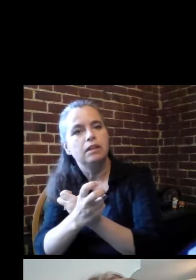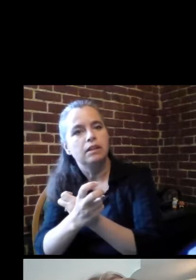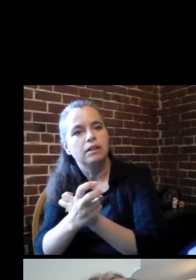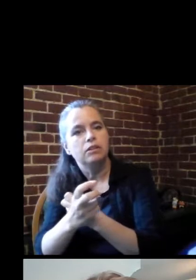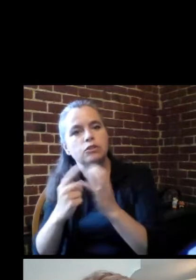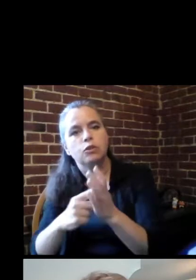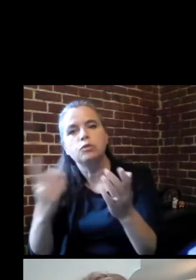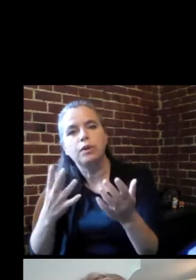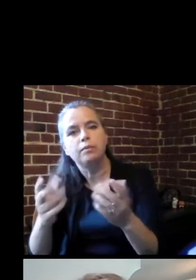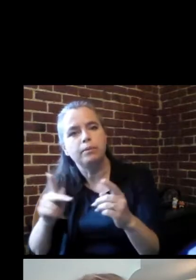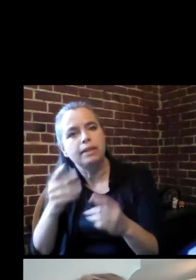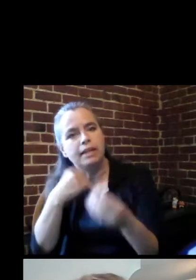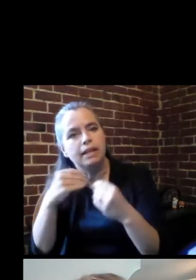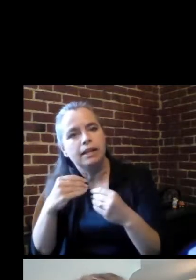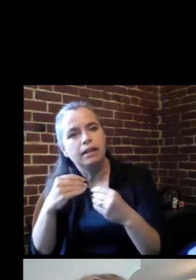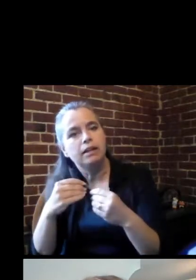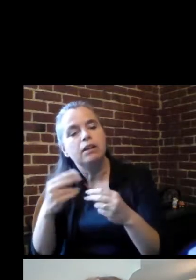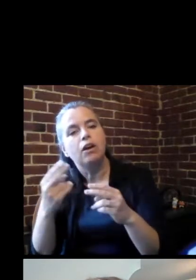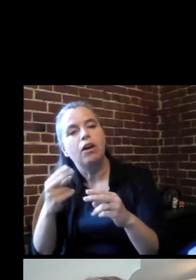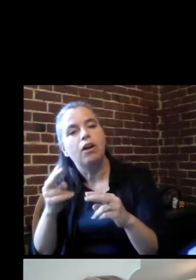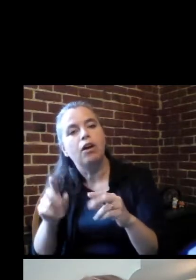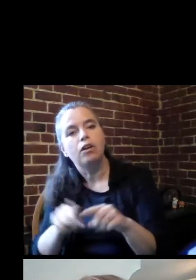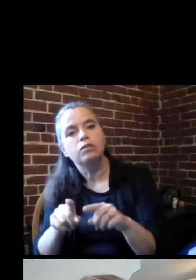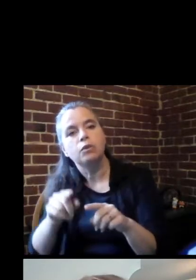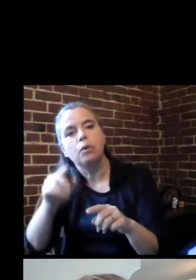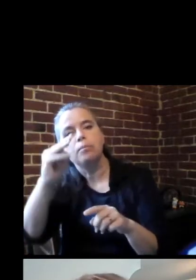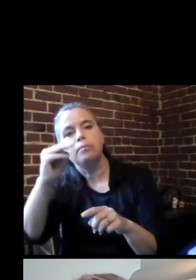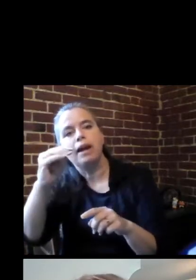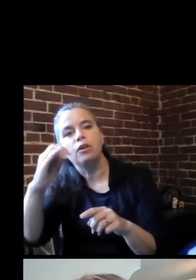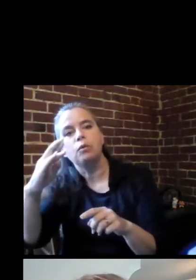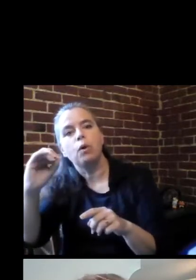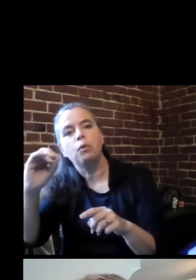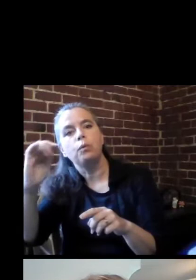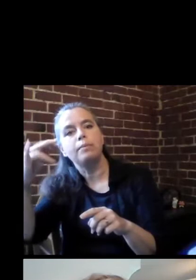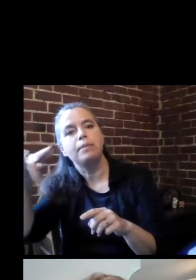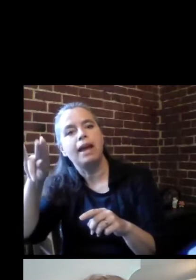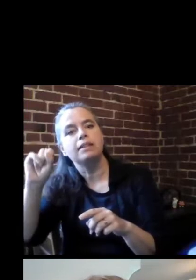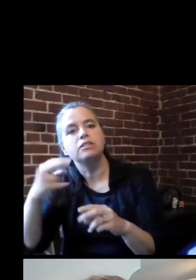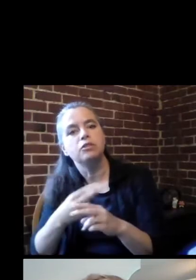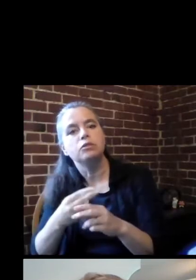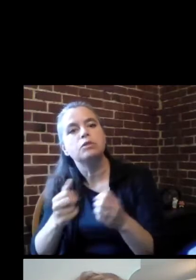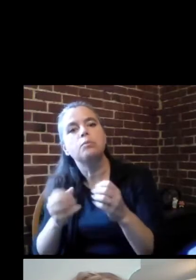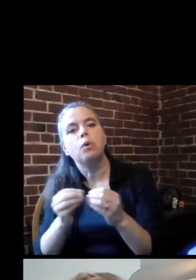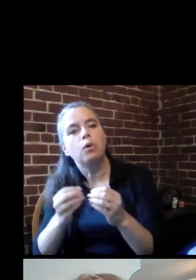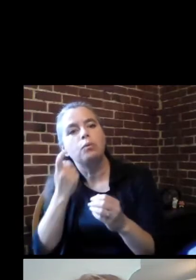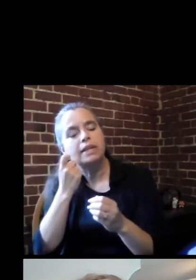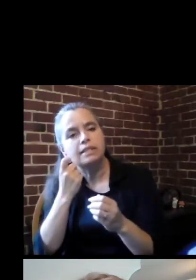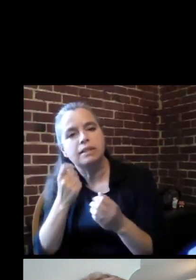We also use micro remains. This is a more recent method that's being developed and improved all the time.